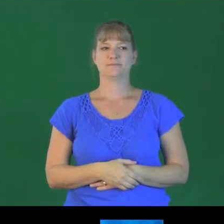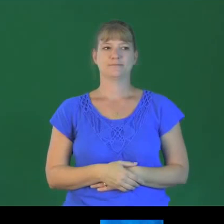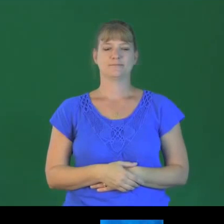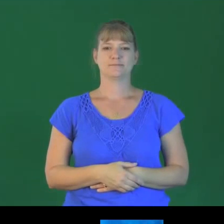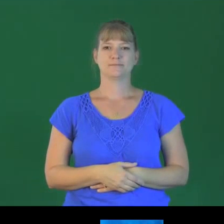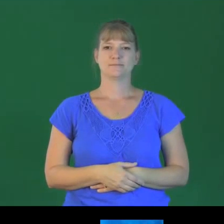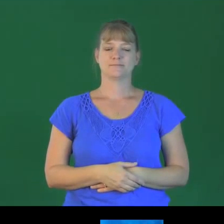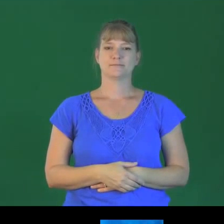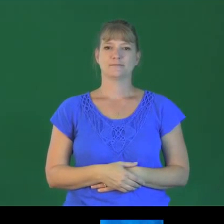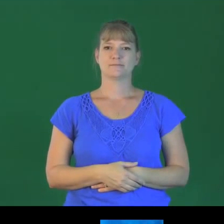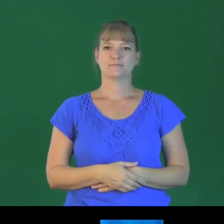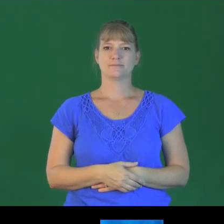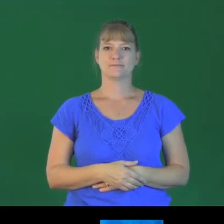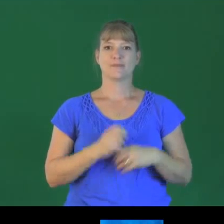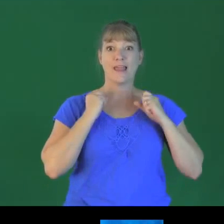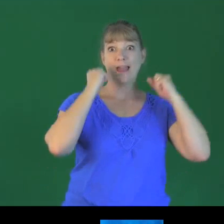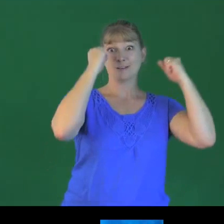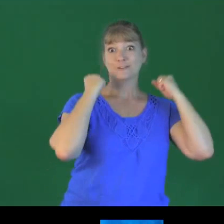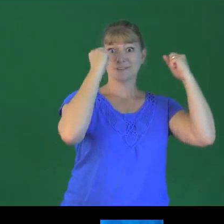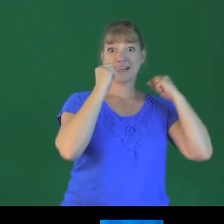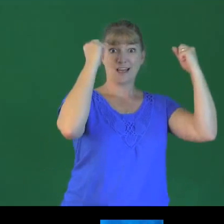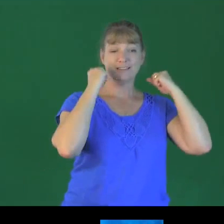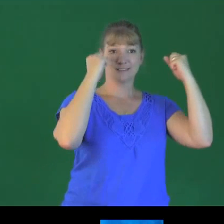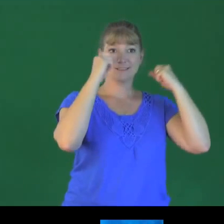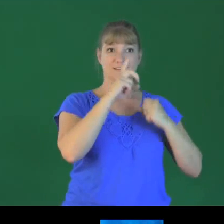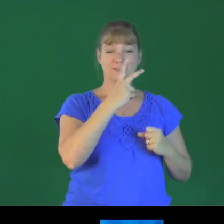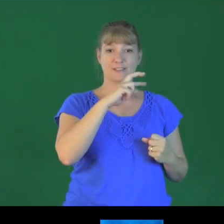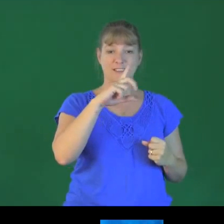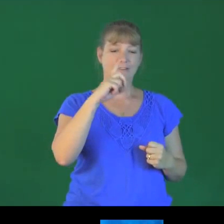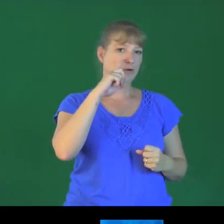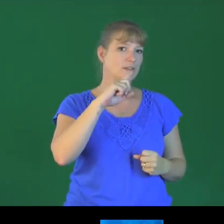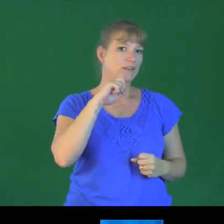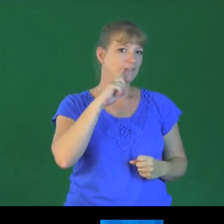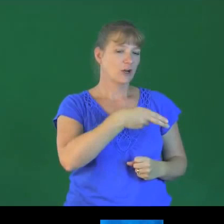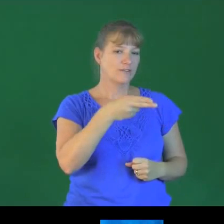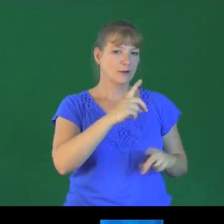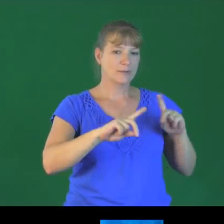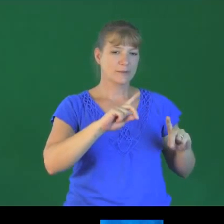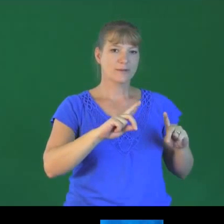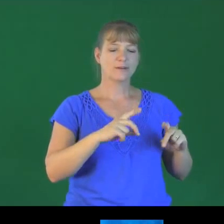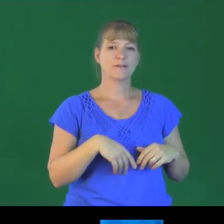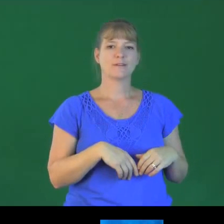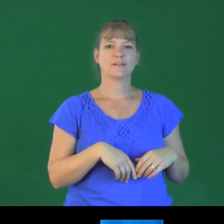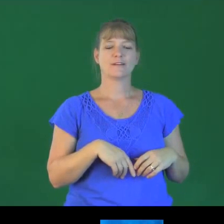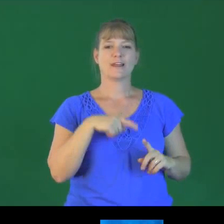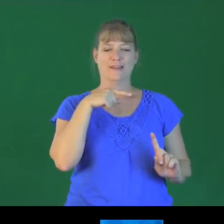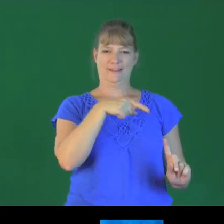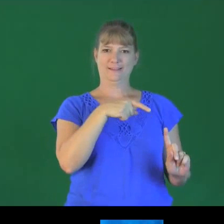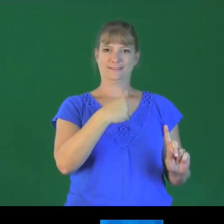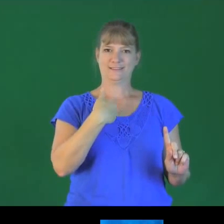There are exercise DVD's for Deaf or hard of hearing people. This particular one has a flashing light,